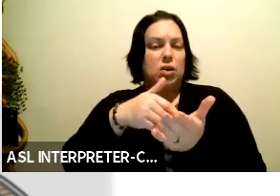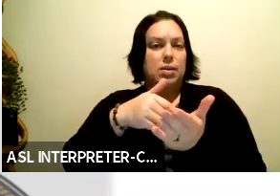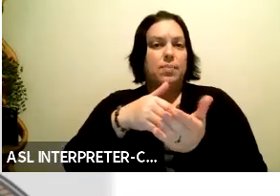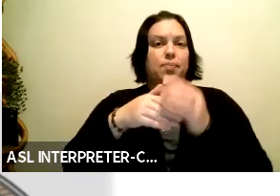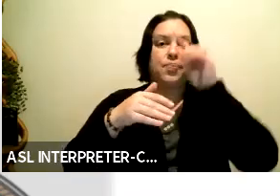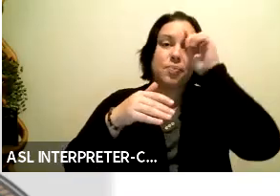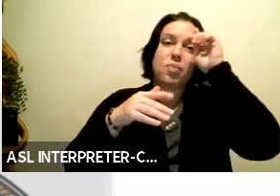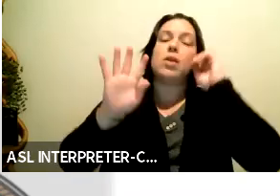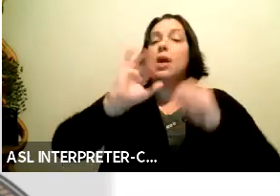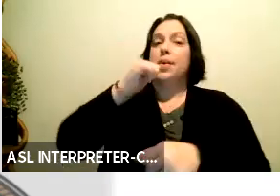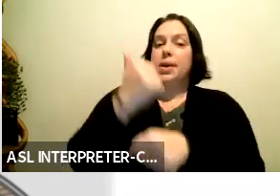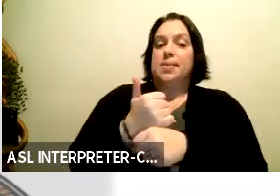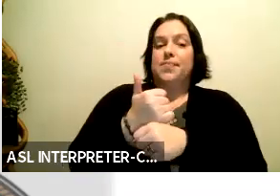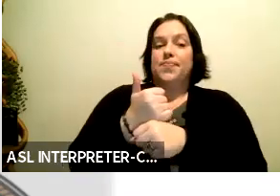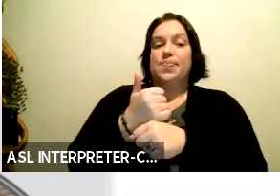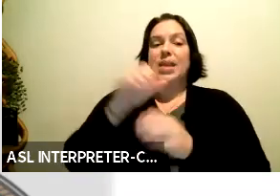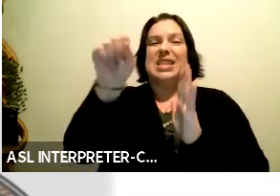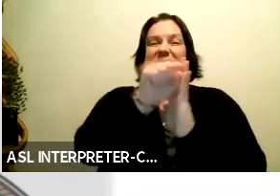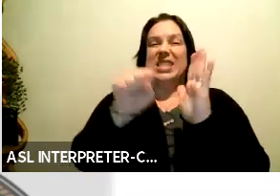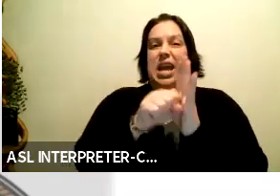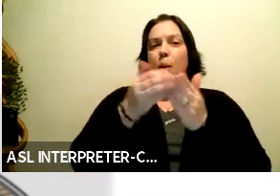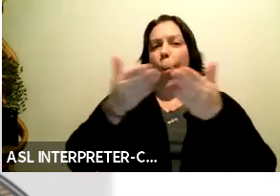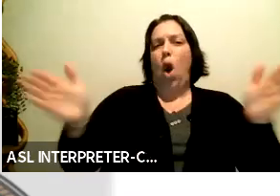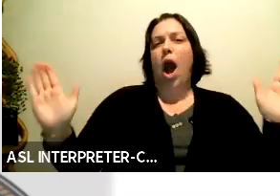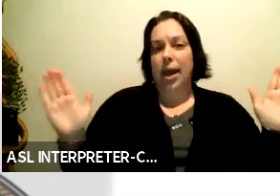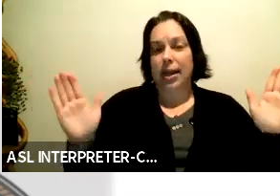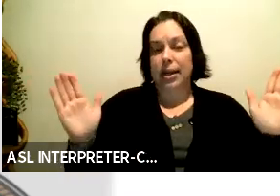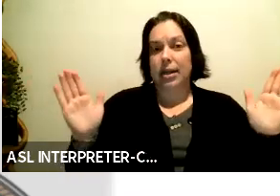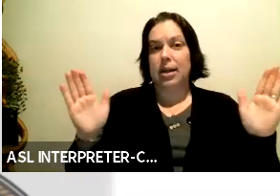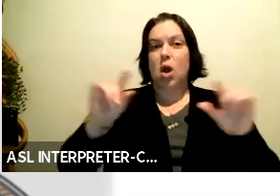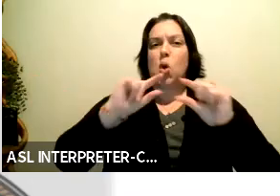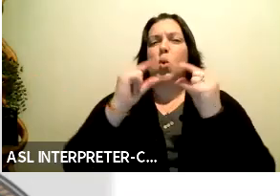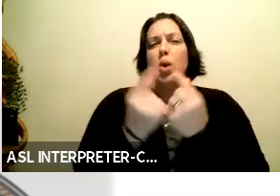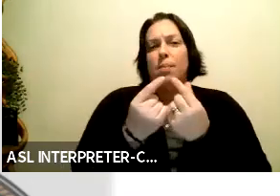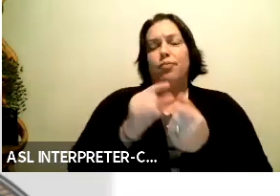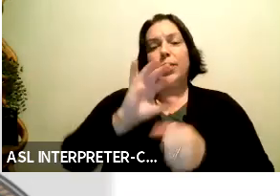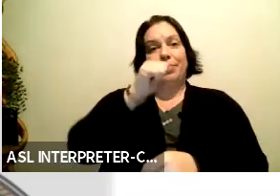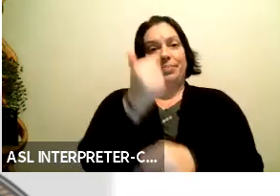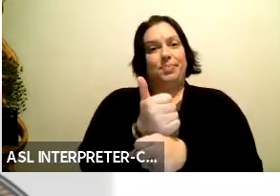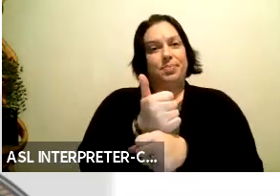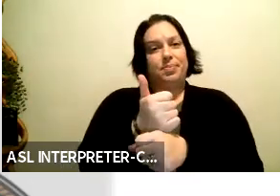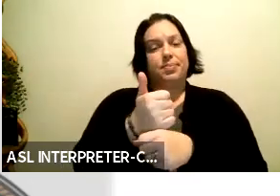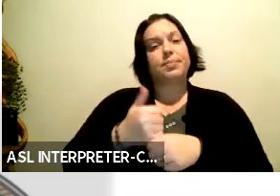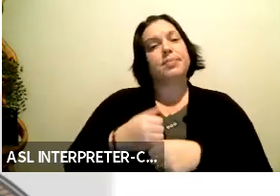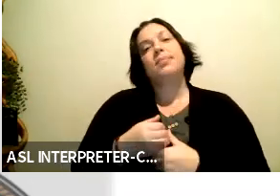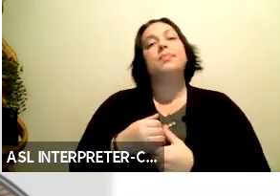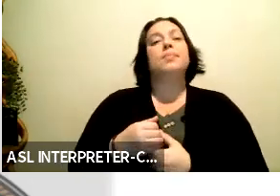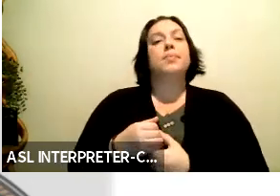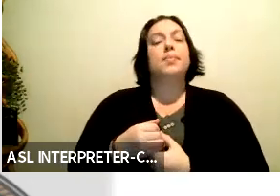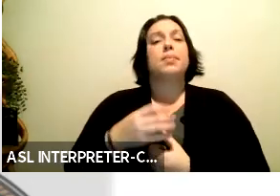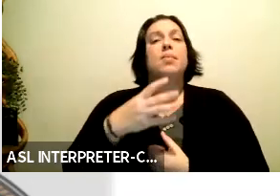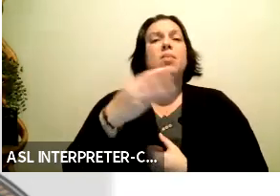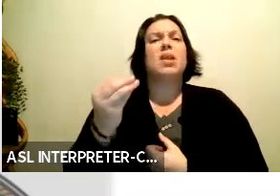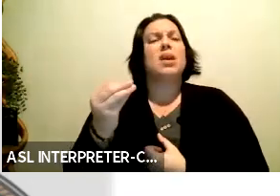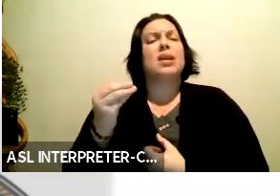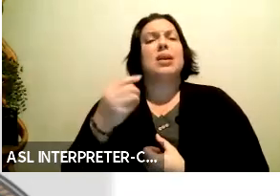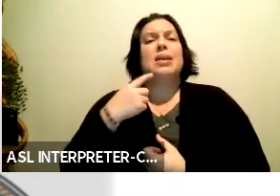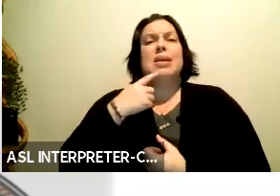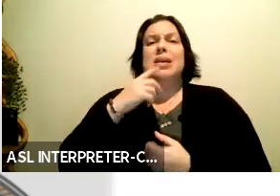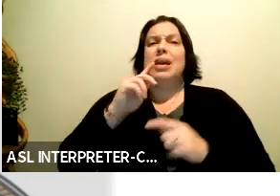statewide stakeholder engagement group and asked went and found all the justification and asked